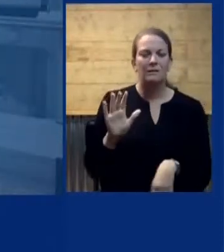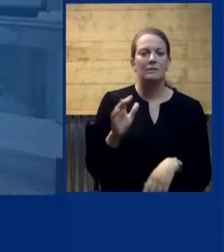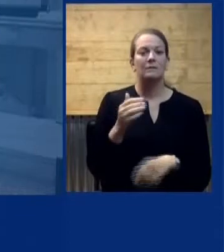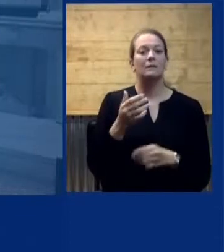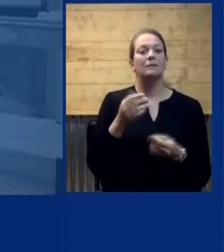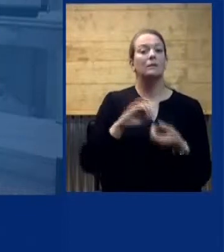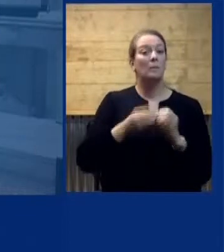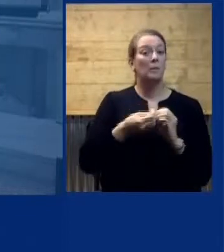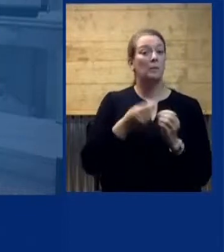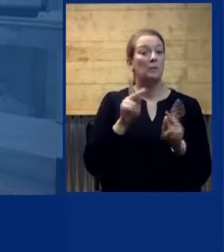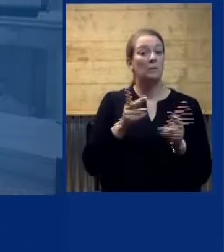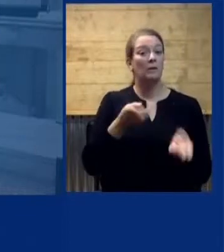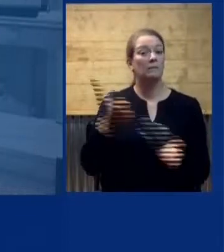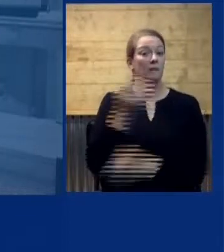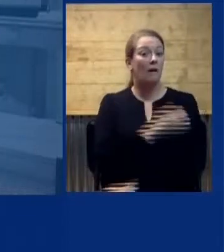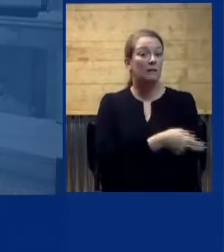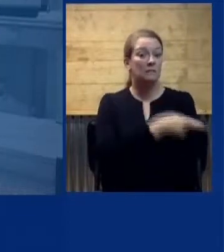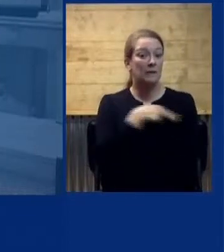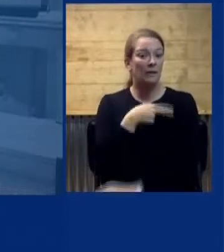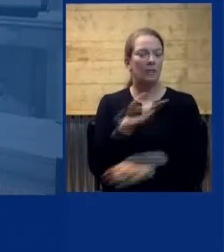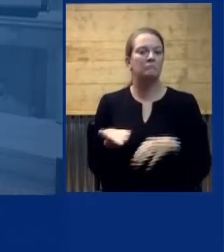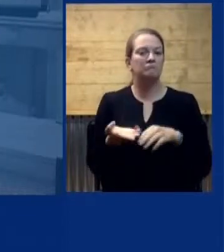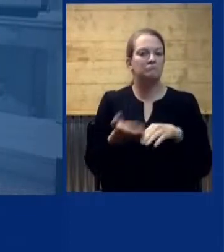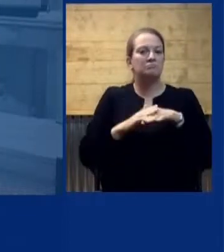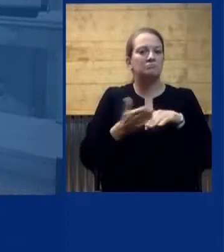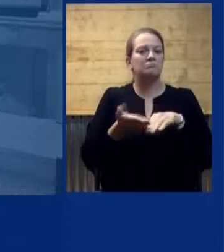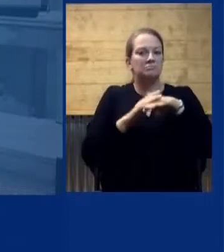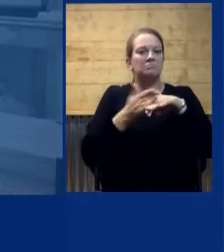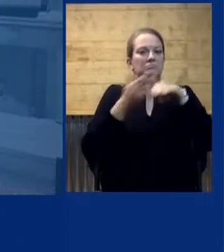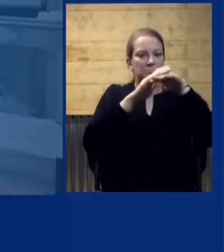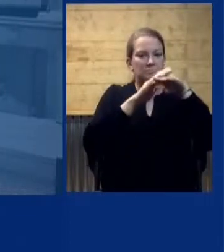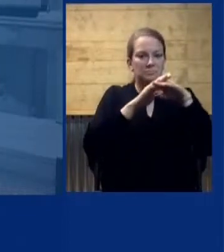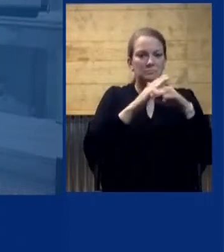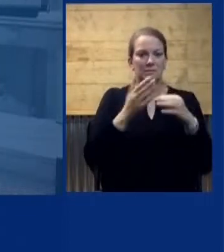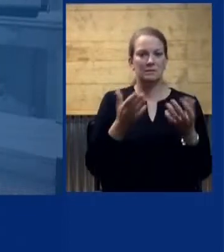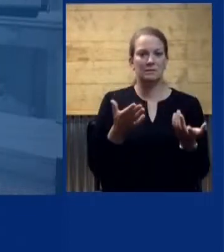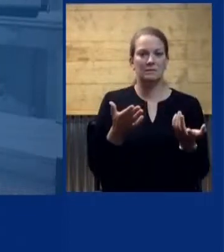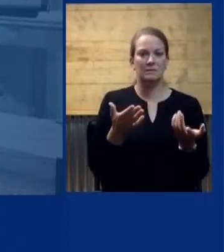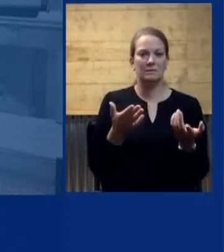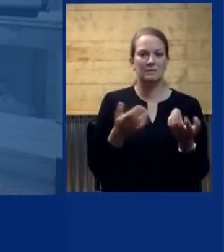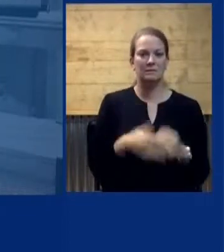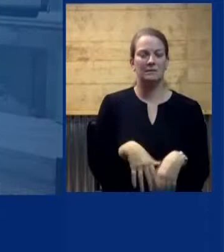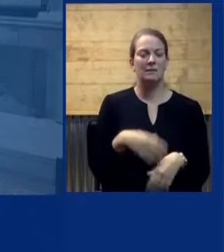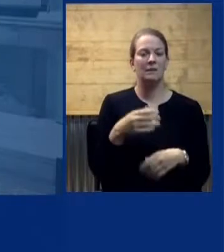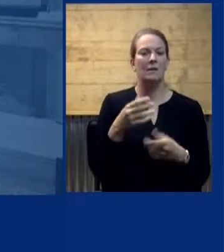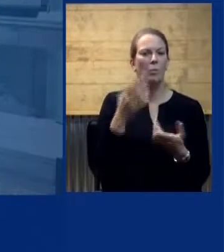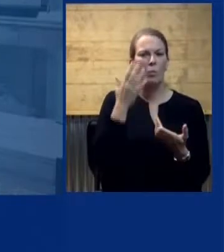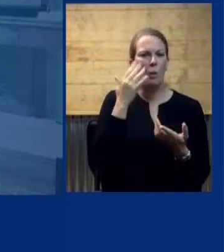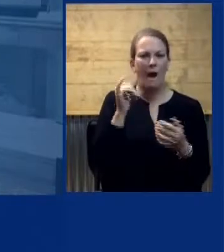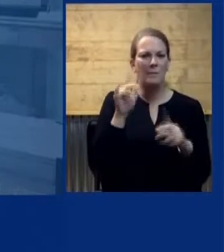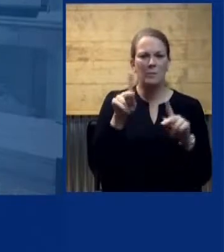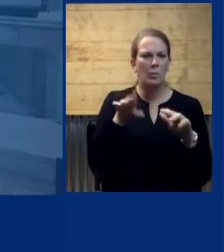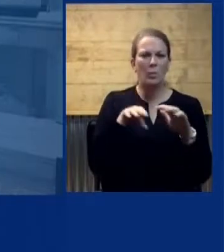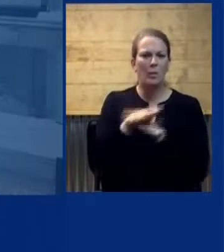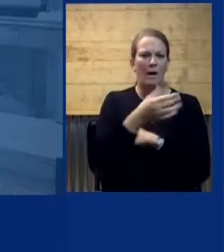THAT MAKES SO SENSE WHATSOEVER. LE AMERICAN PEOPLE ARE SMART. YOU'RE NOT GOING TO FOOL THEM.